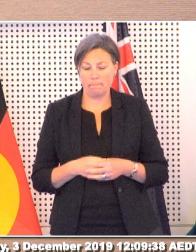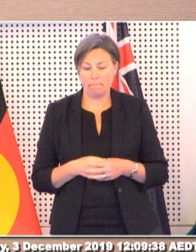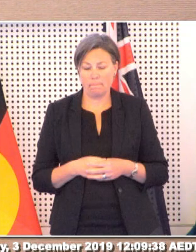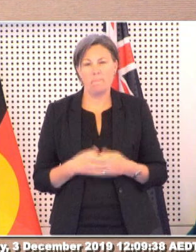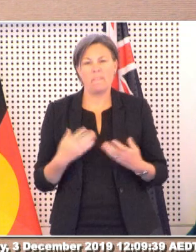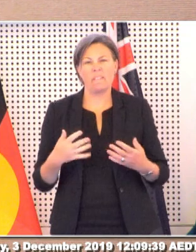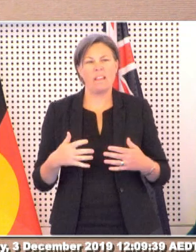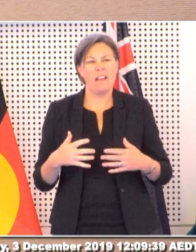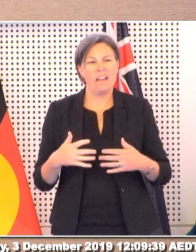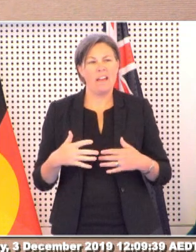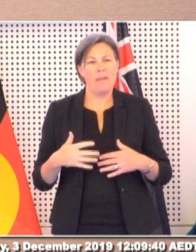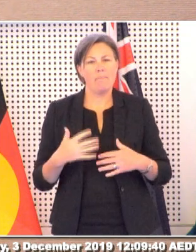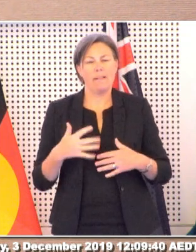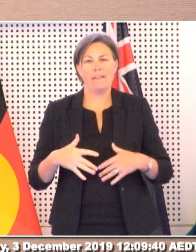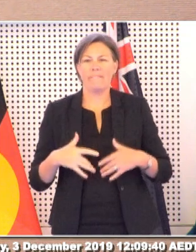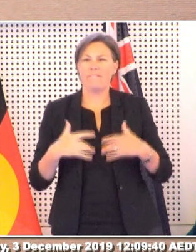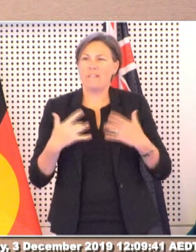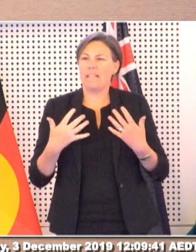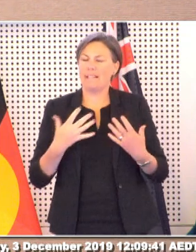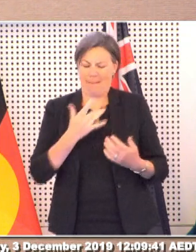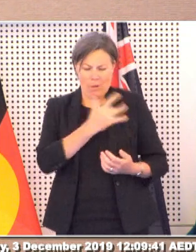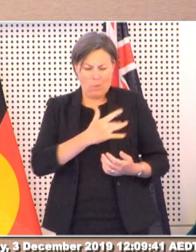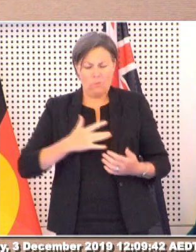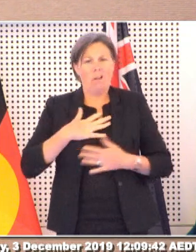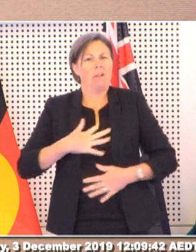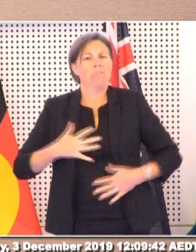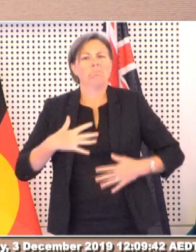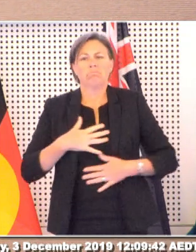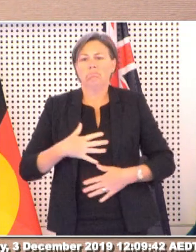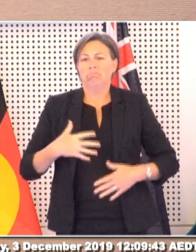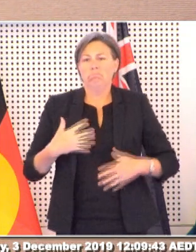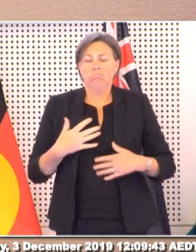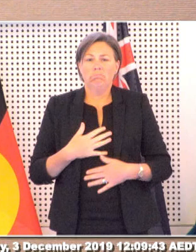damaging to them around things like somebody had bought meat for their